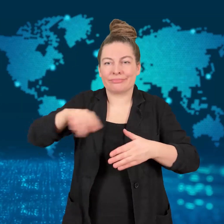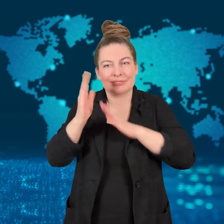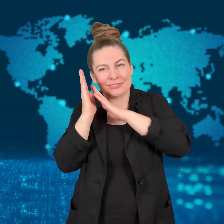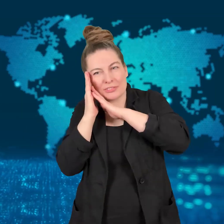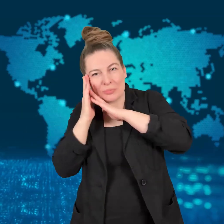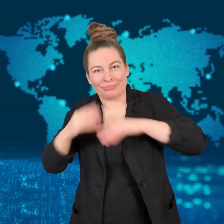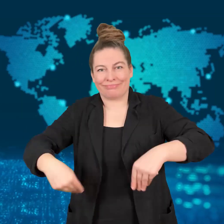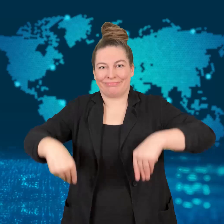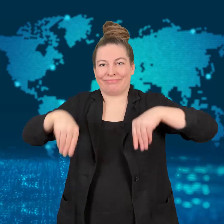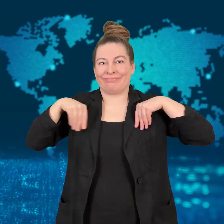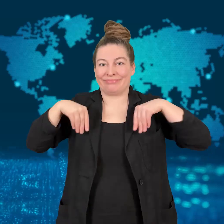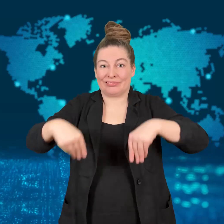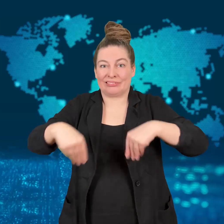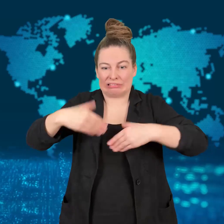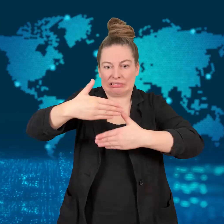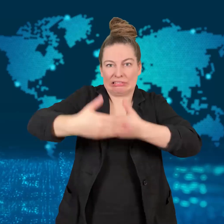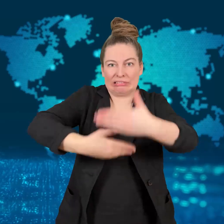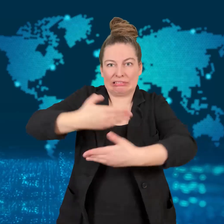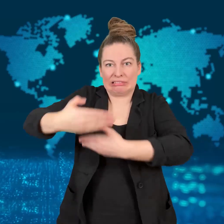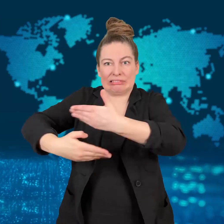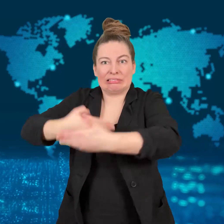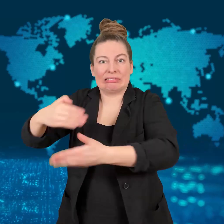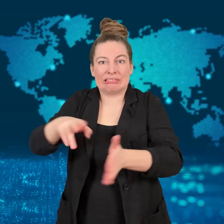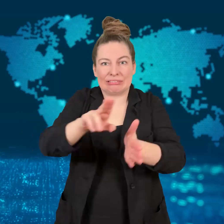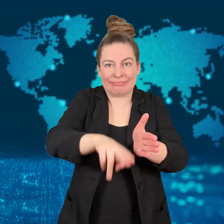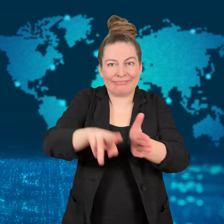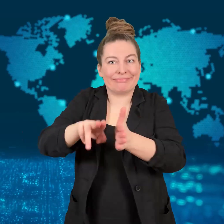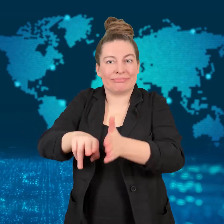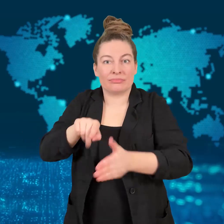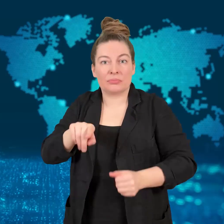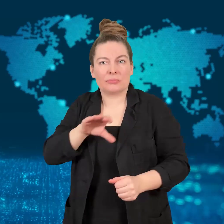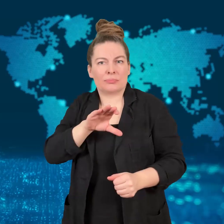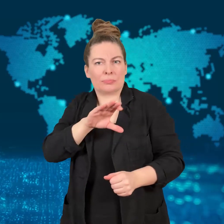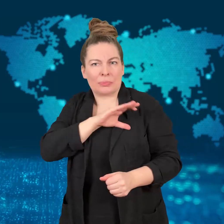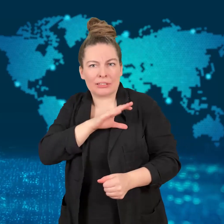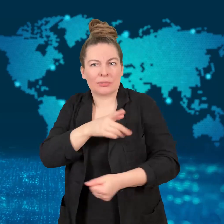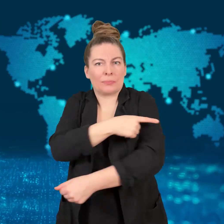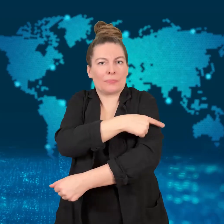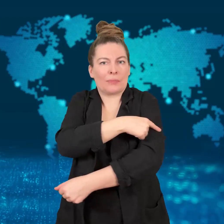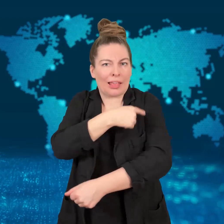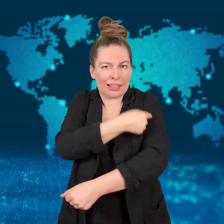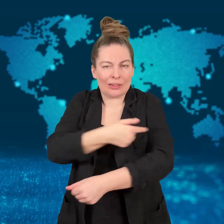Police officers and medics dug them